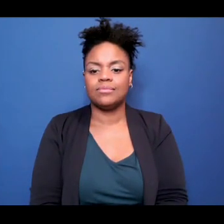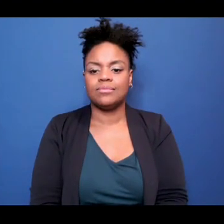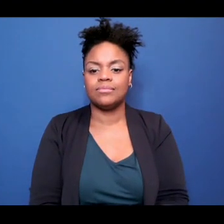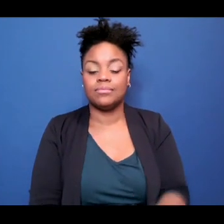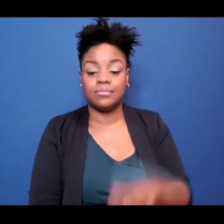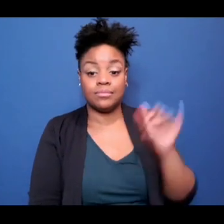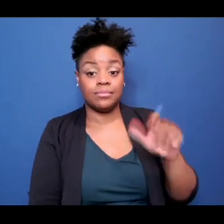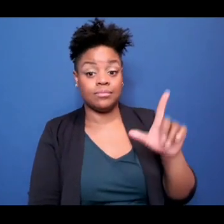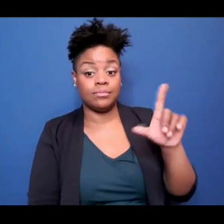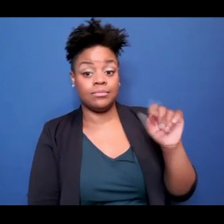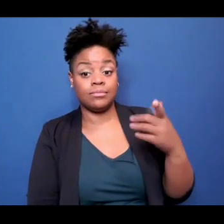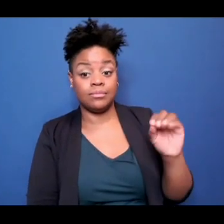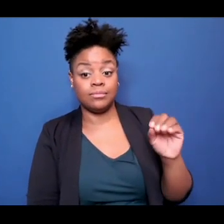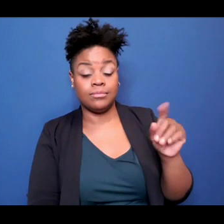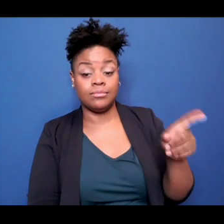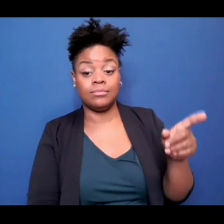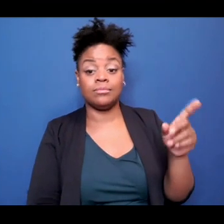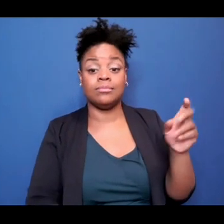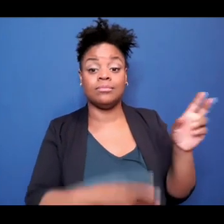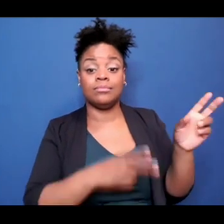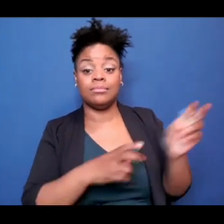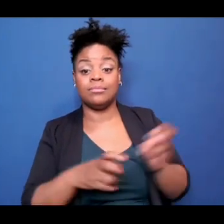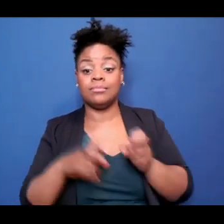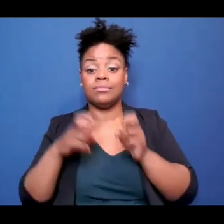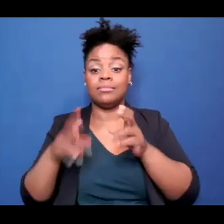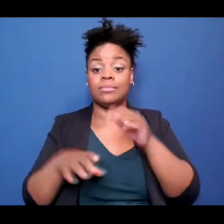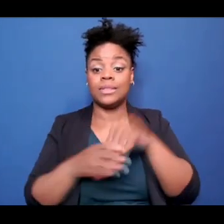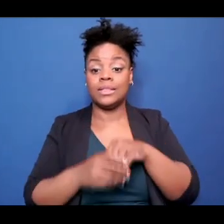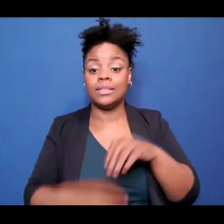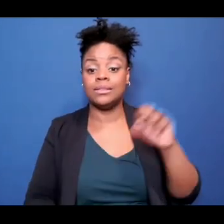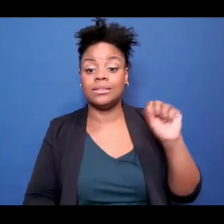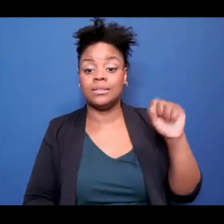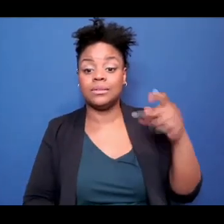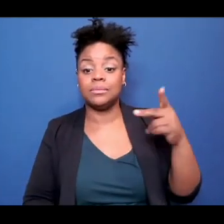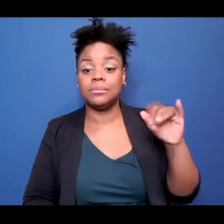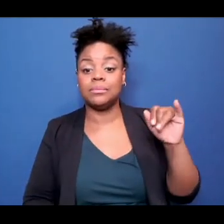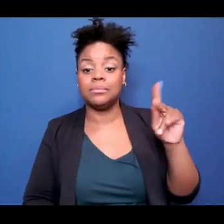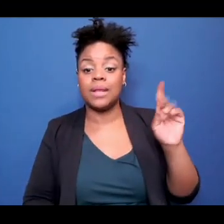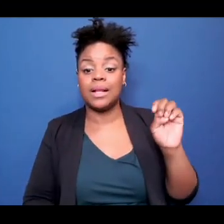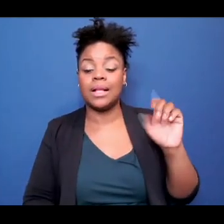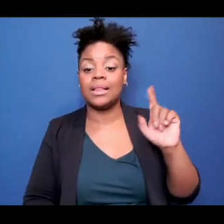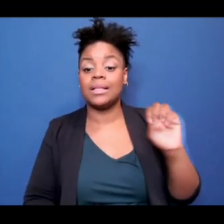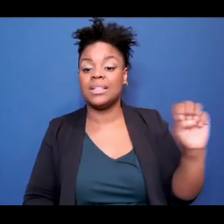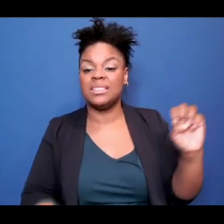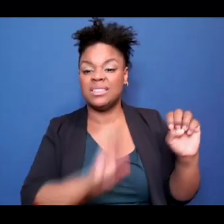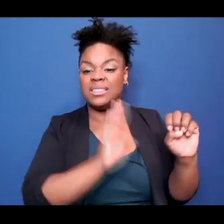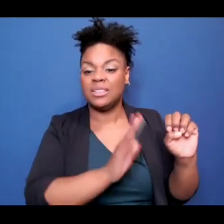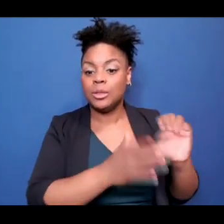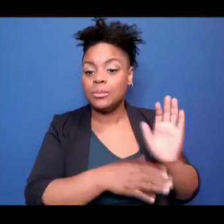THE LOGO ACTUALLY FOUND ITS WAY INTO SPIKE LEE'S 2000 SATIRE BAM